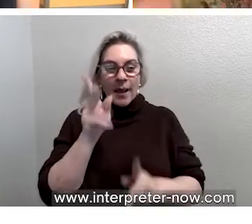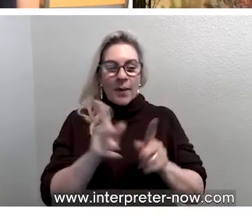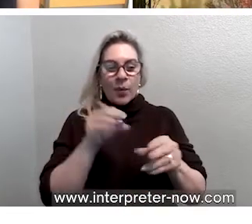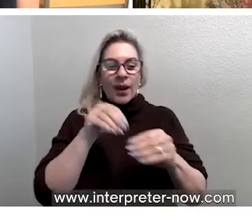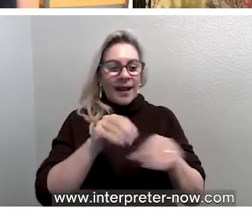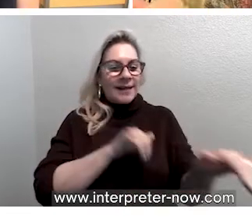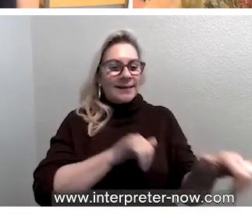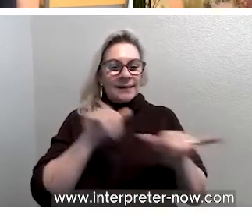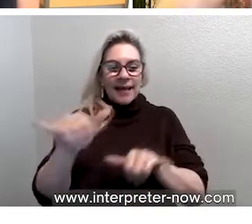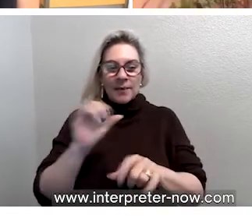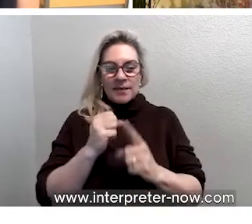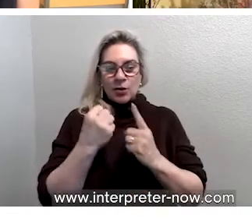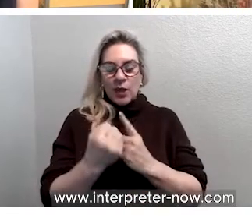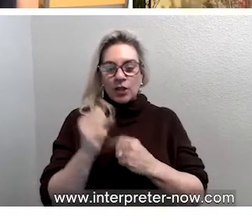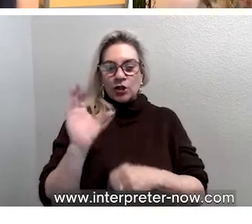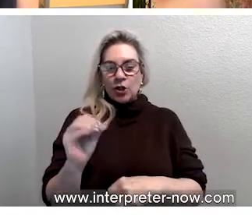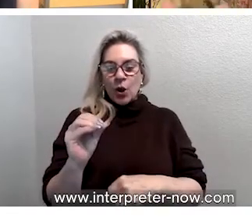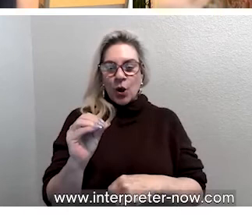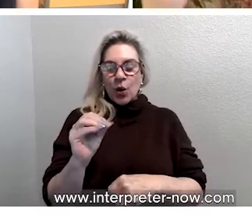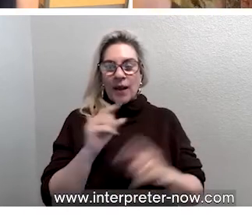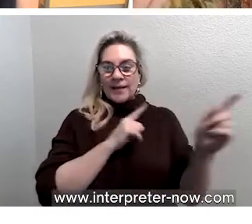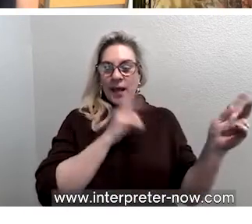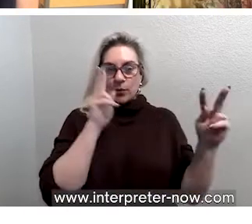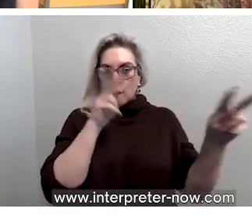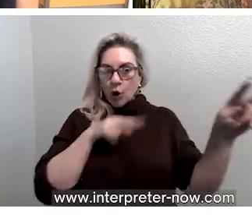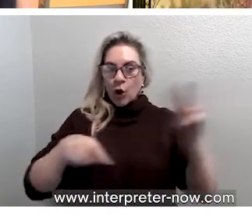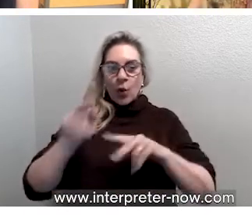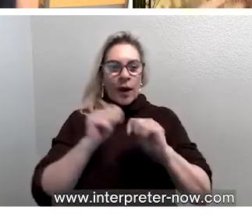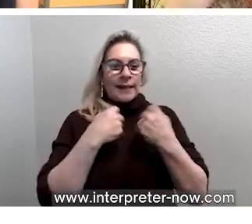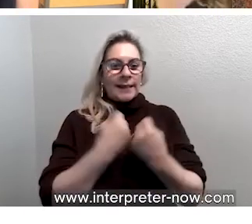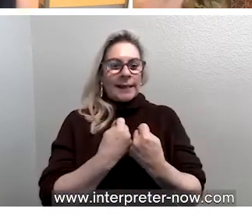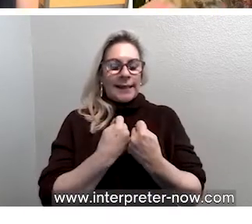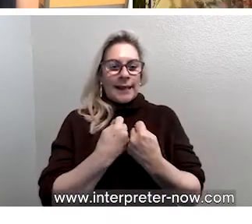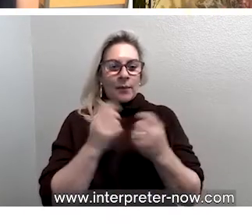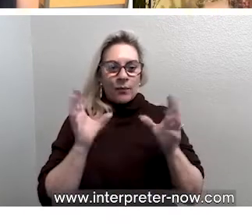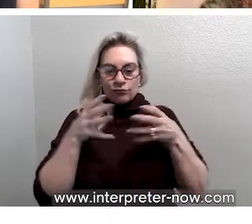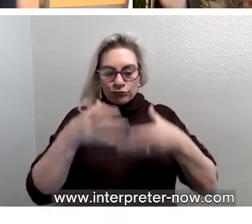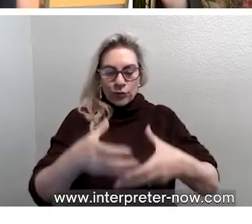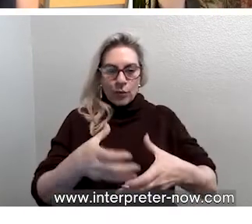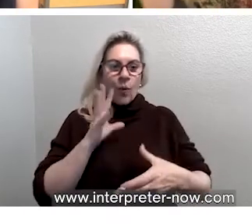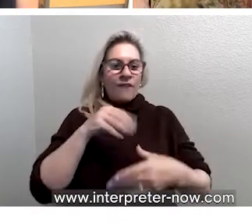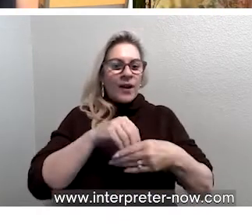order to be seen as a team player, as someone who fits in with the culture, as someone who